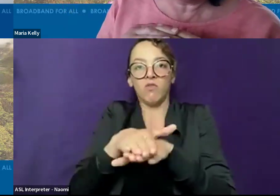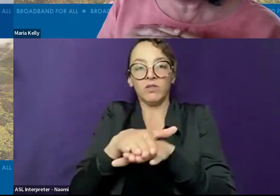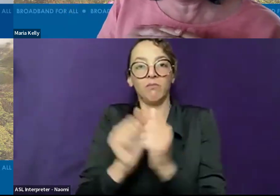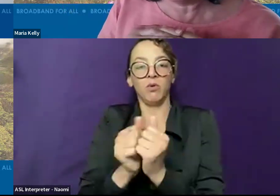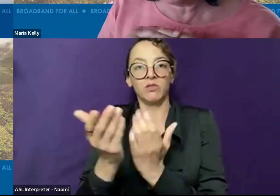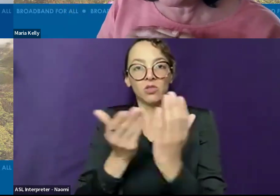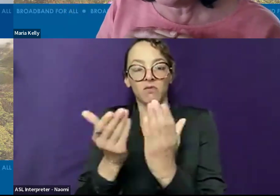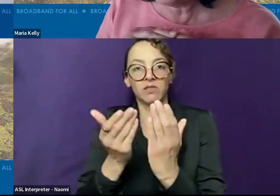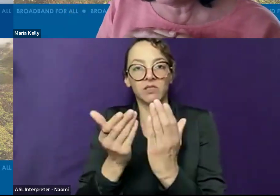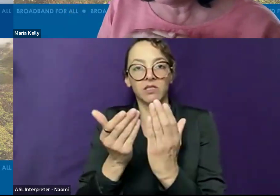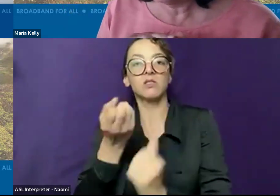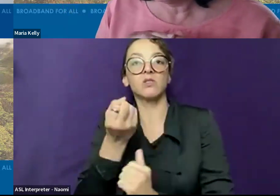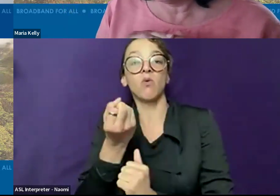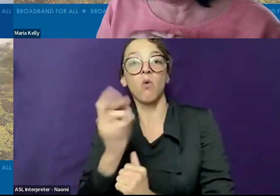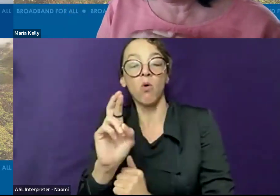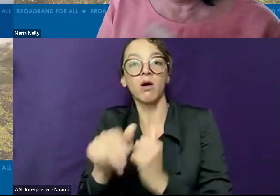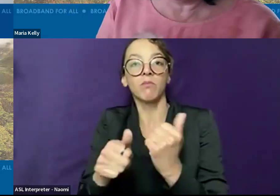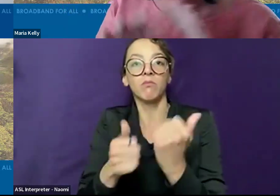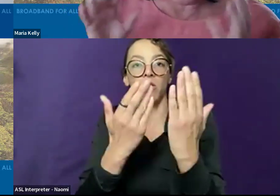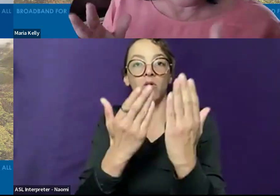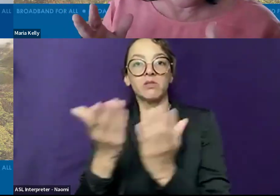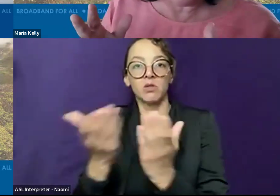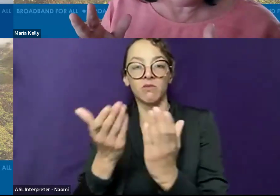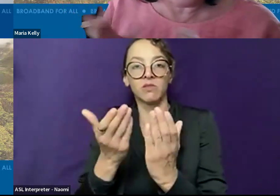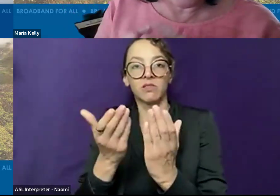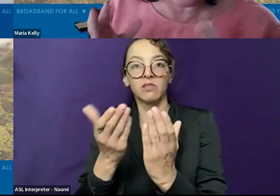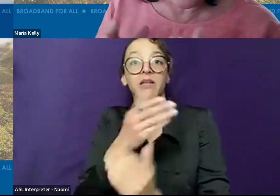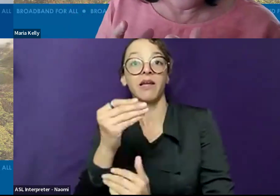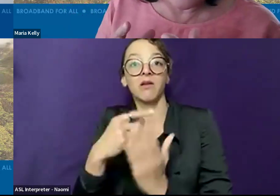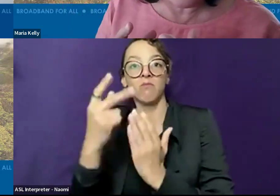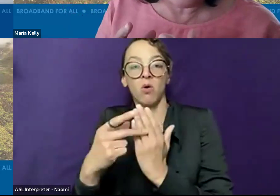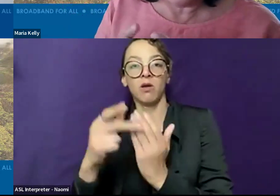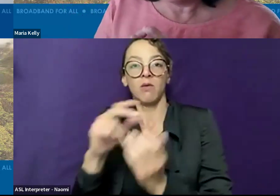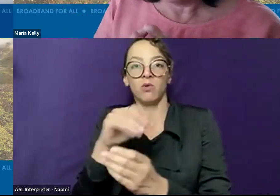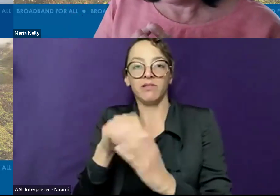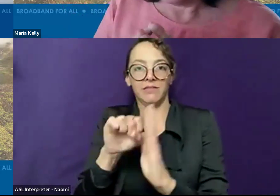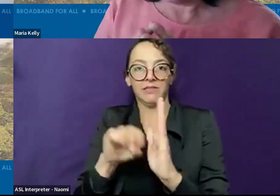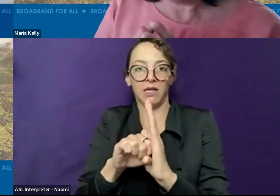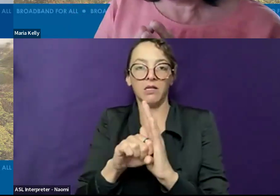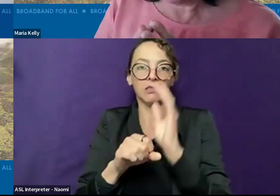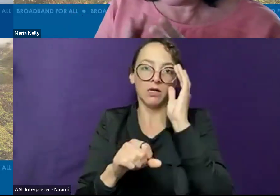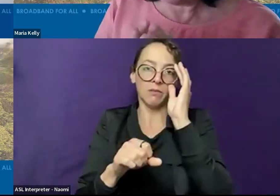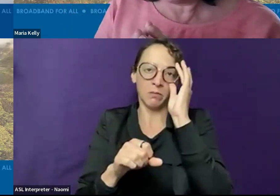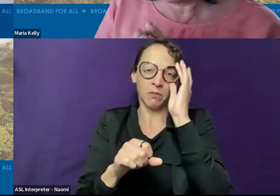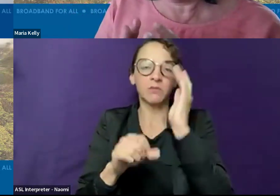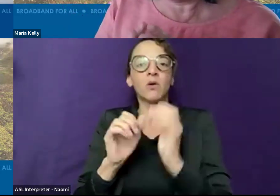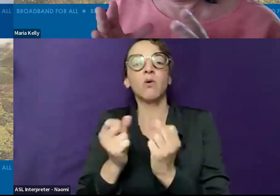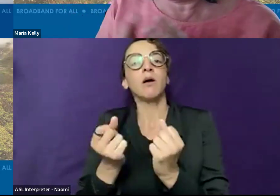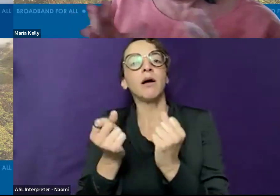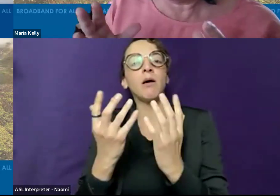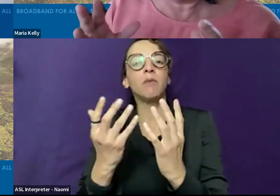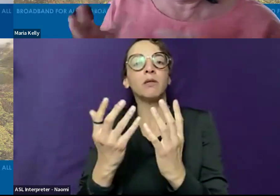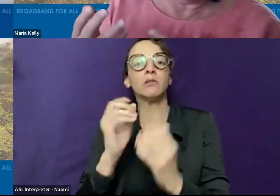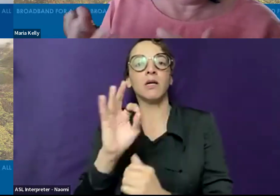services and programs within that within the State? So how much of the 70 million